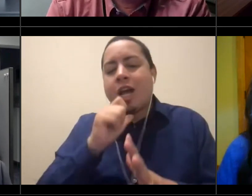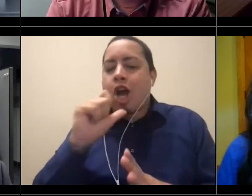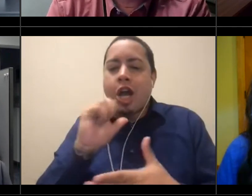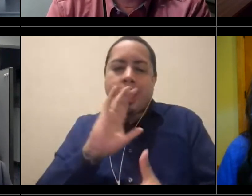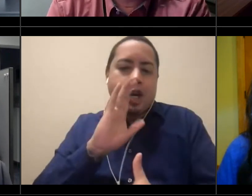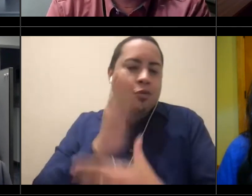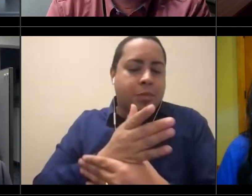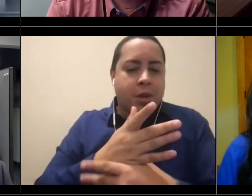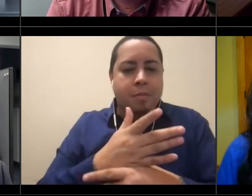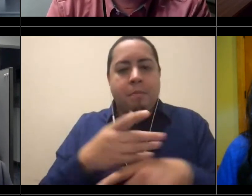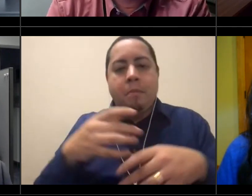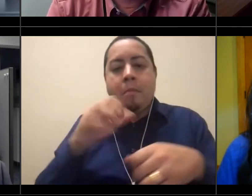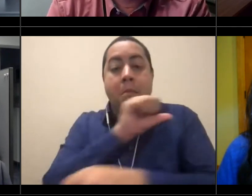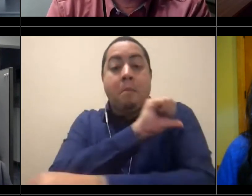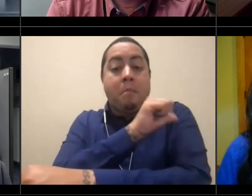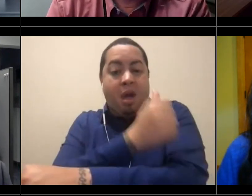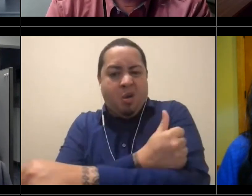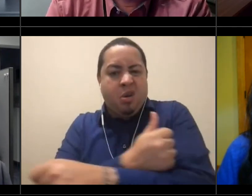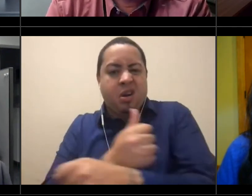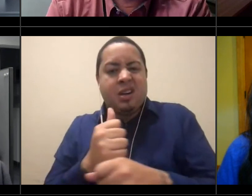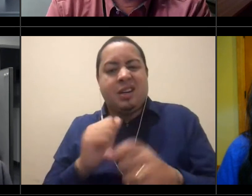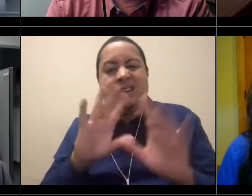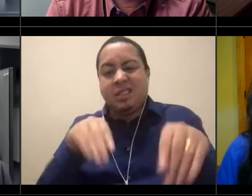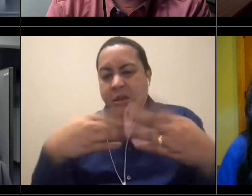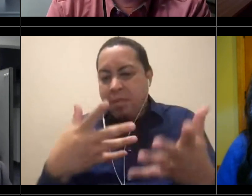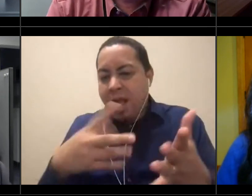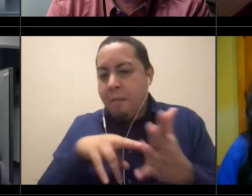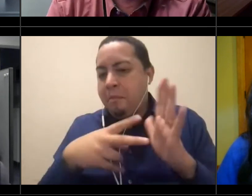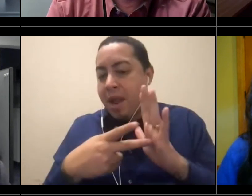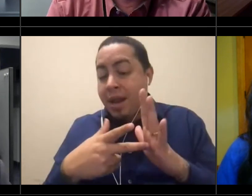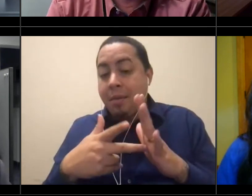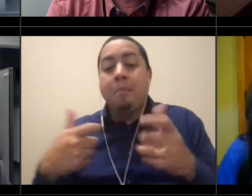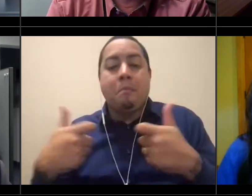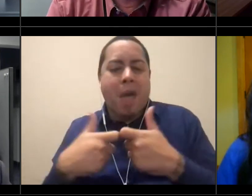that are batteries that can take over the load. And then we also have backup sites too.